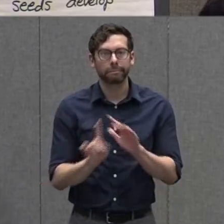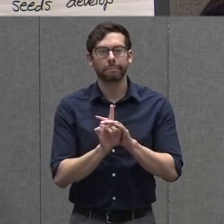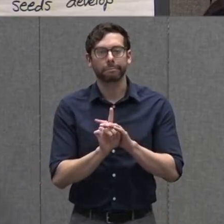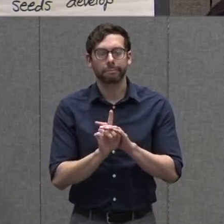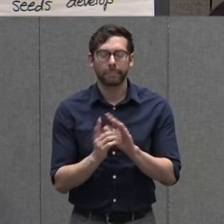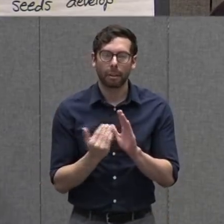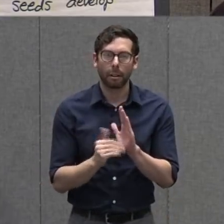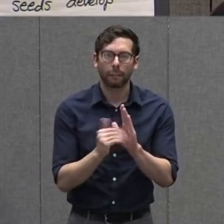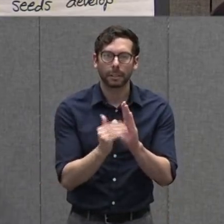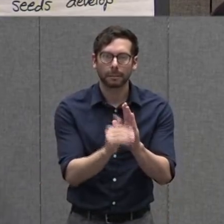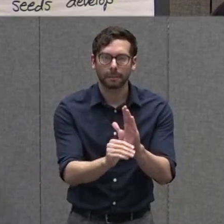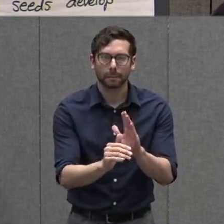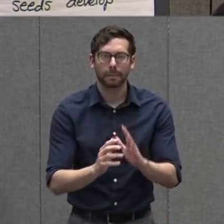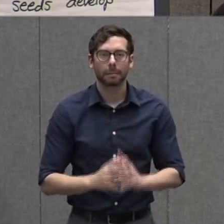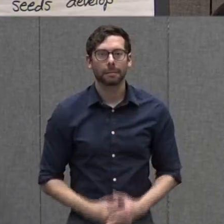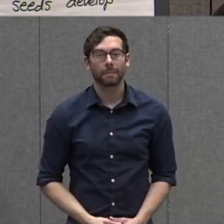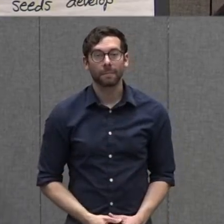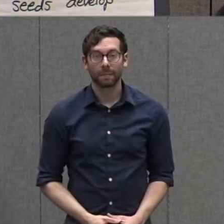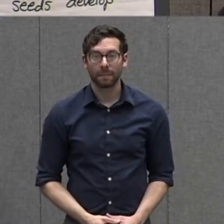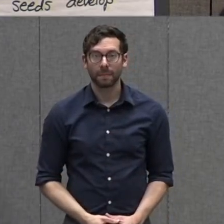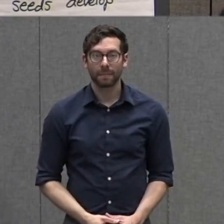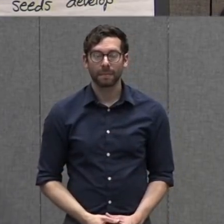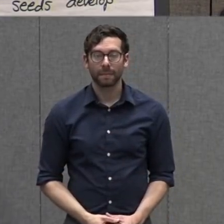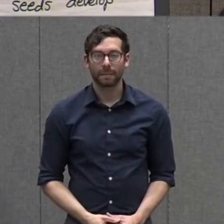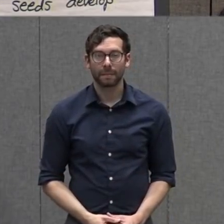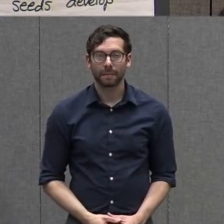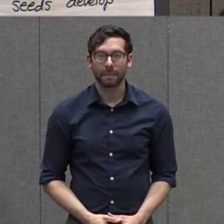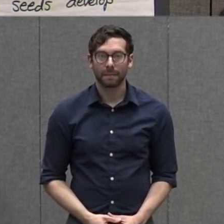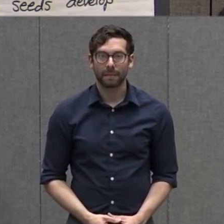And then I'm going to look for a very, very special word.